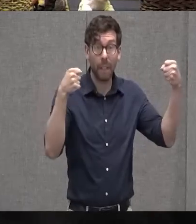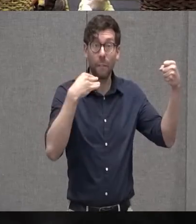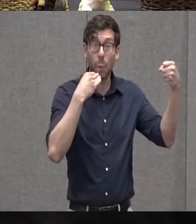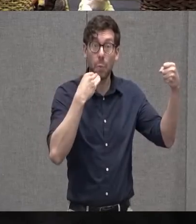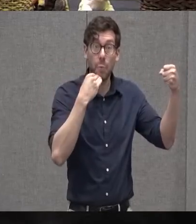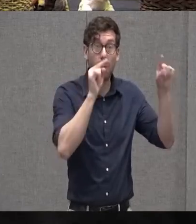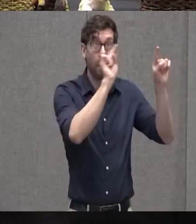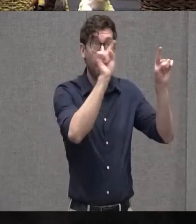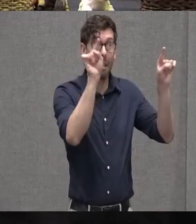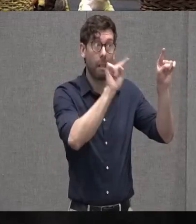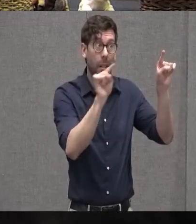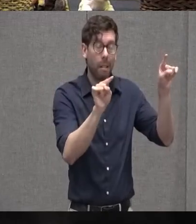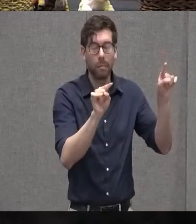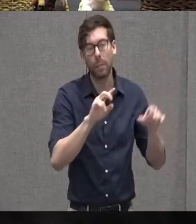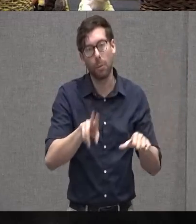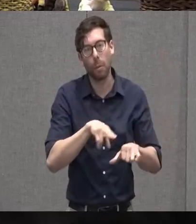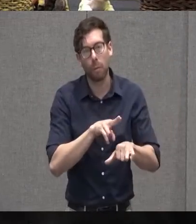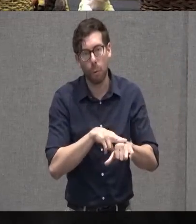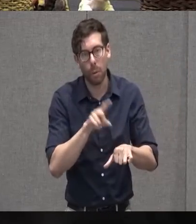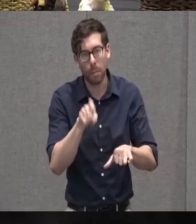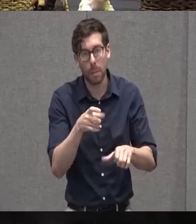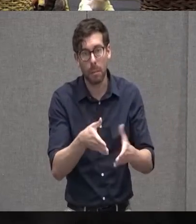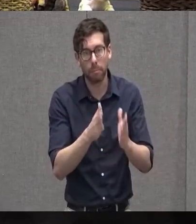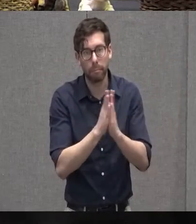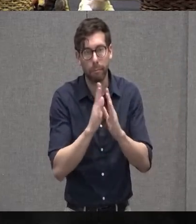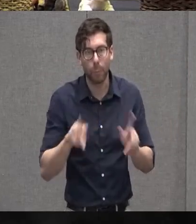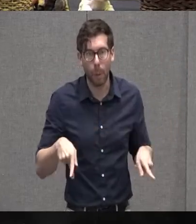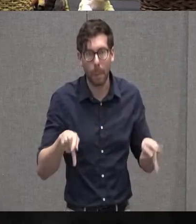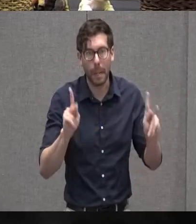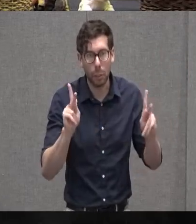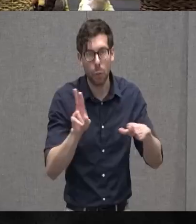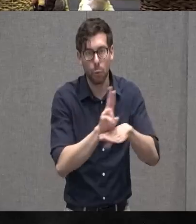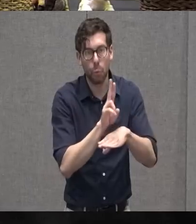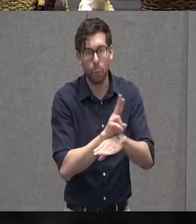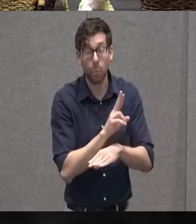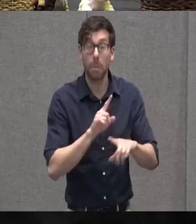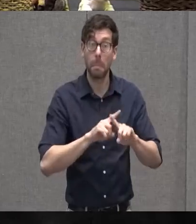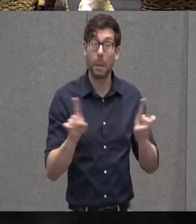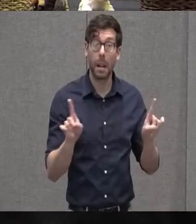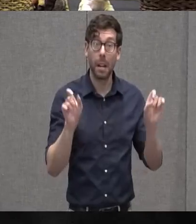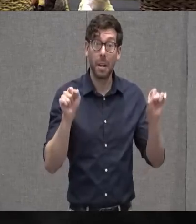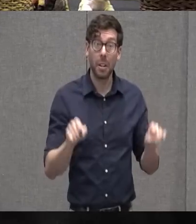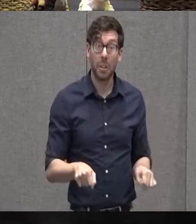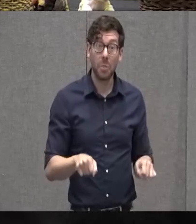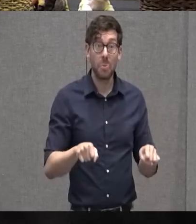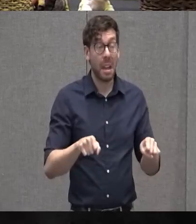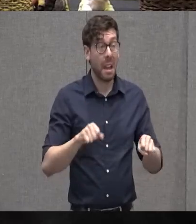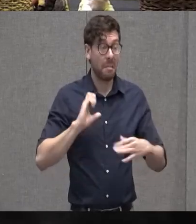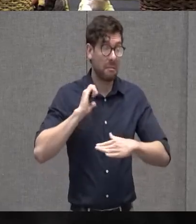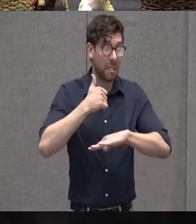of course you have to ask permission and then maybe you could create your own grocery store just using